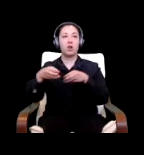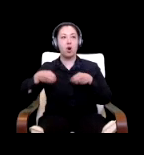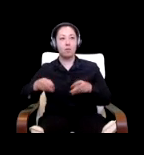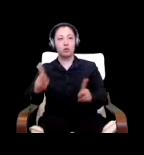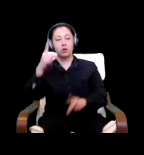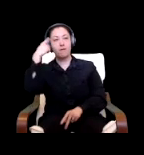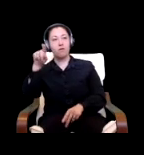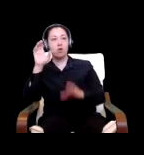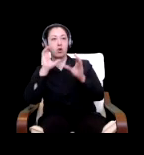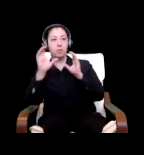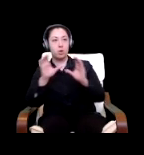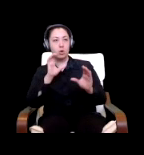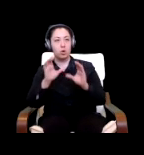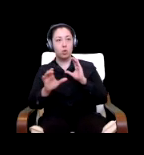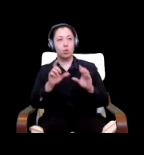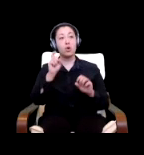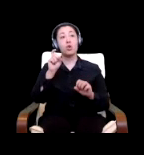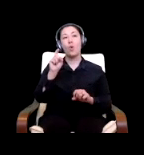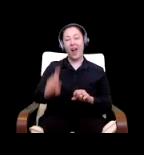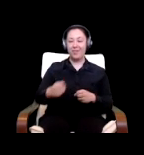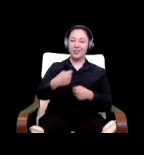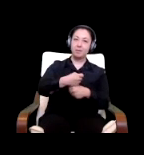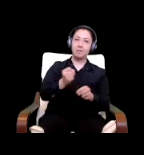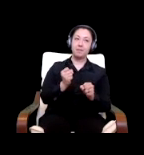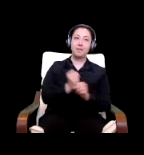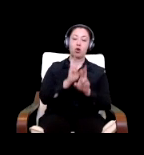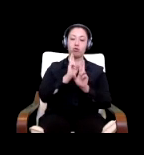to create a responsive environment for the students so that when they are learning how